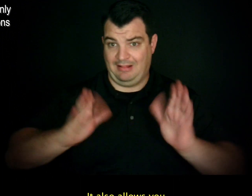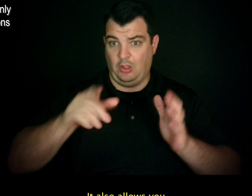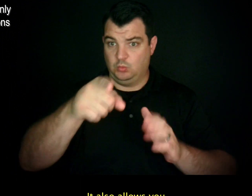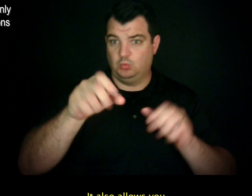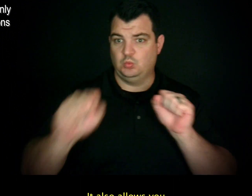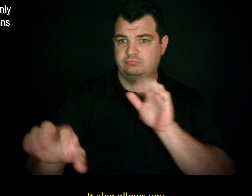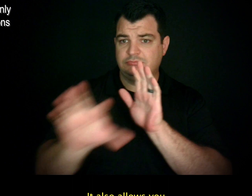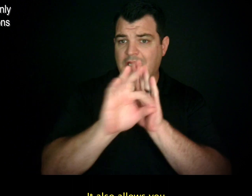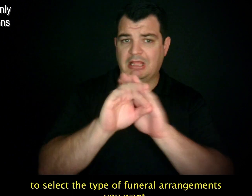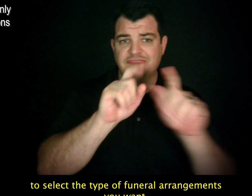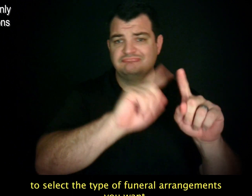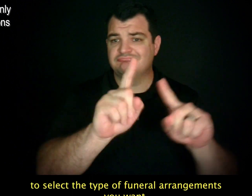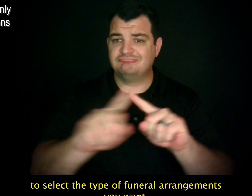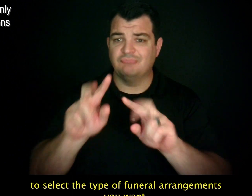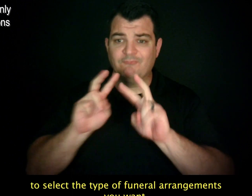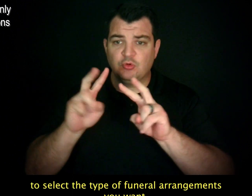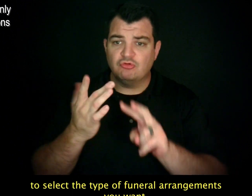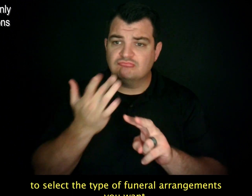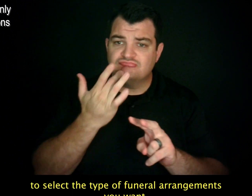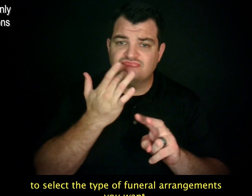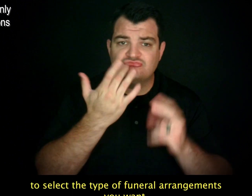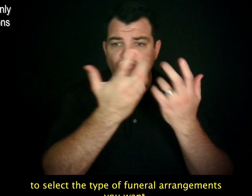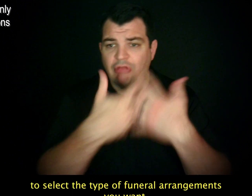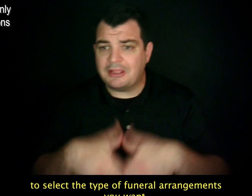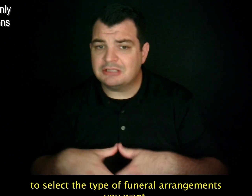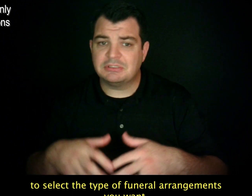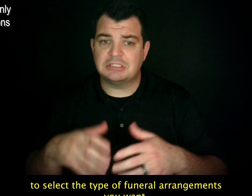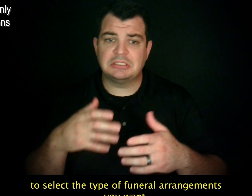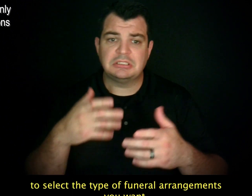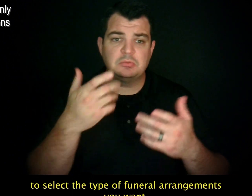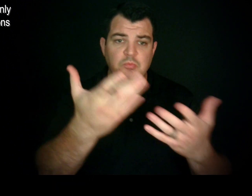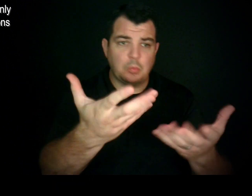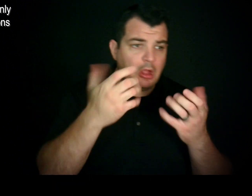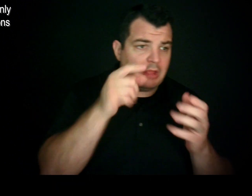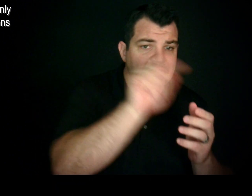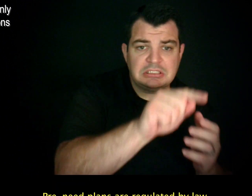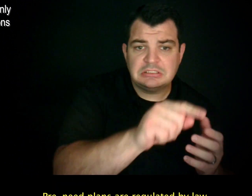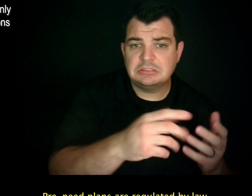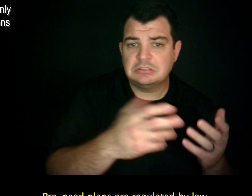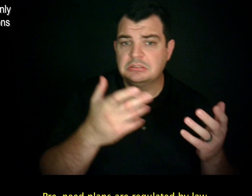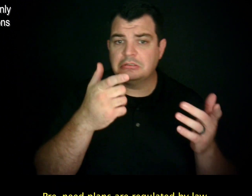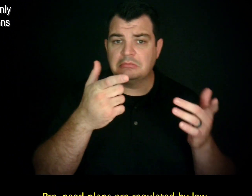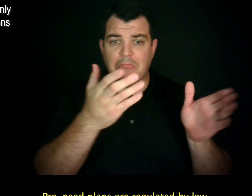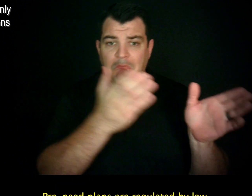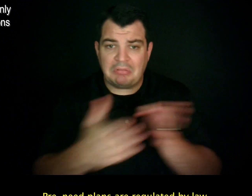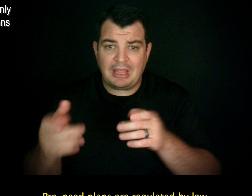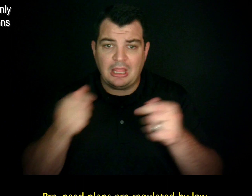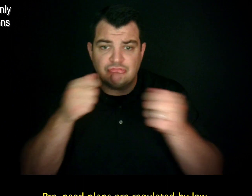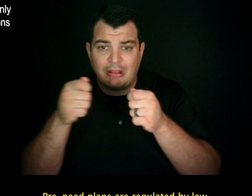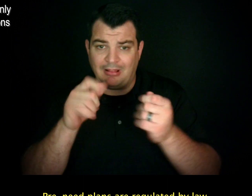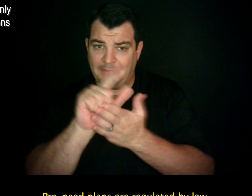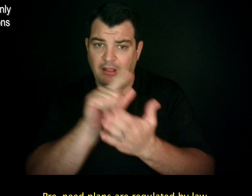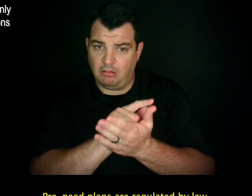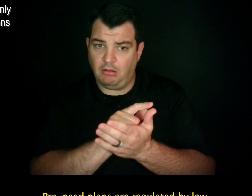It also allows you to select the type of funeral arrangements you want. Pre-need plans are regulated by law.